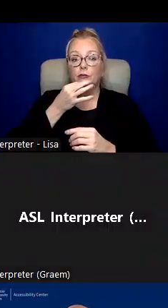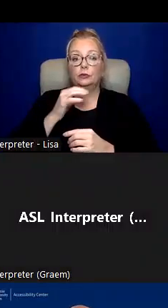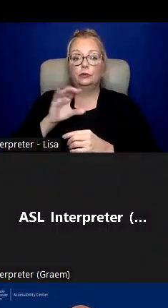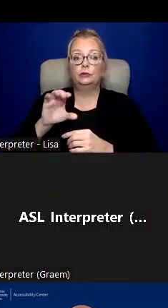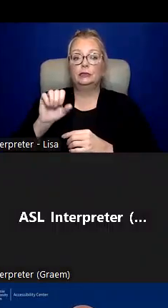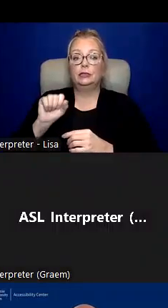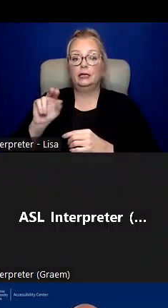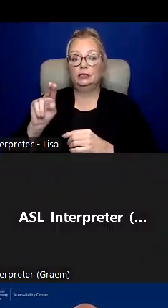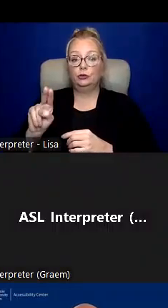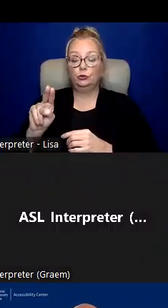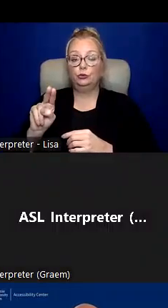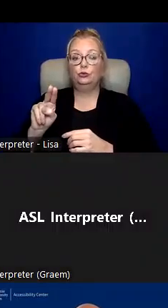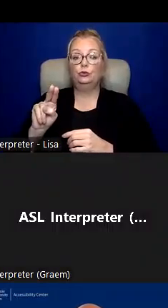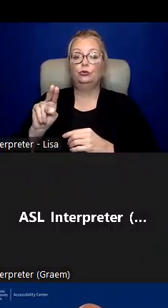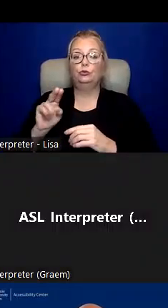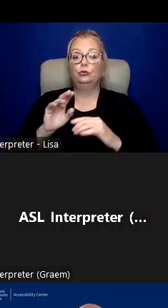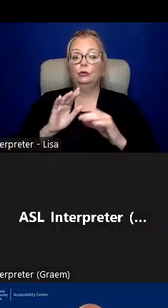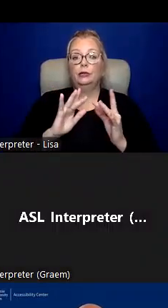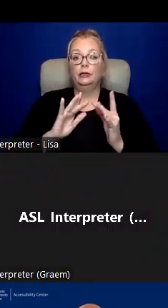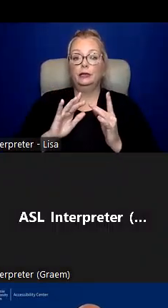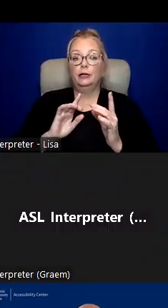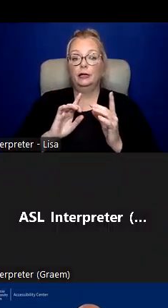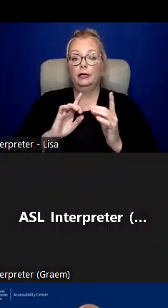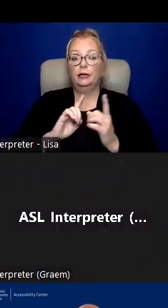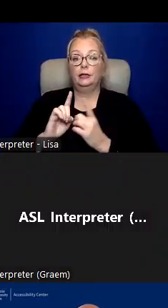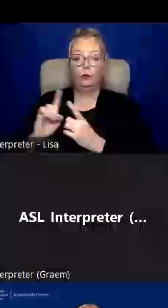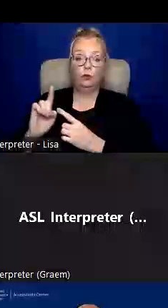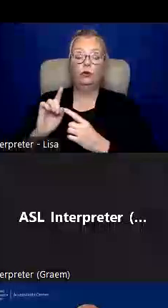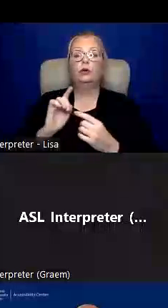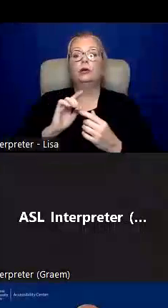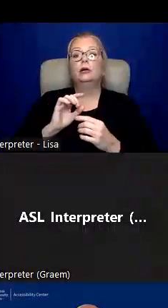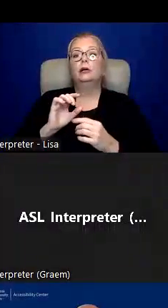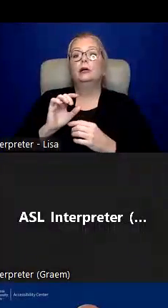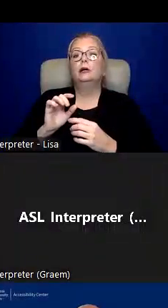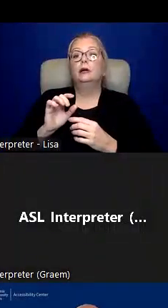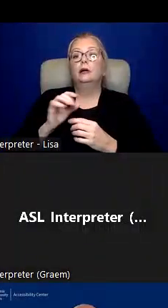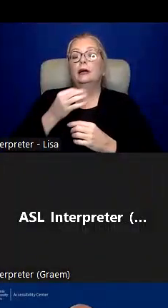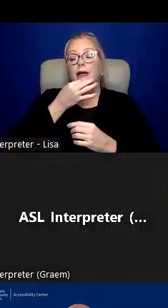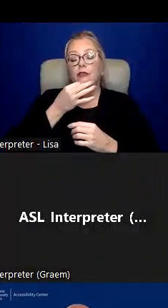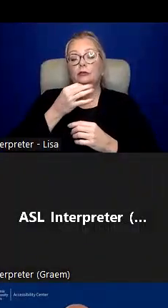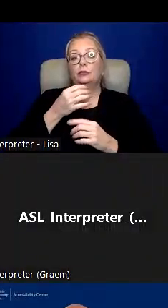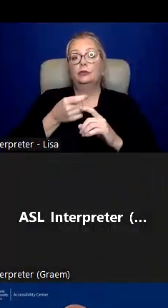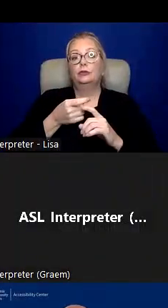And this is basically a group of subject matter experts that the CSU Office of the Chancellor